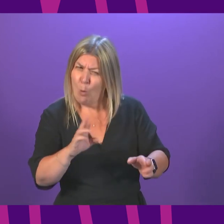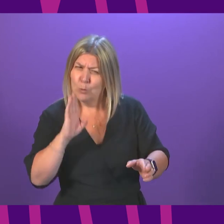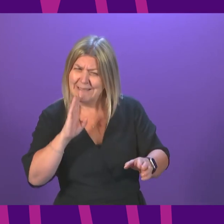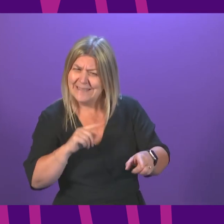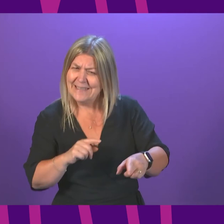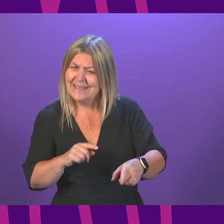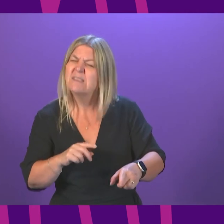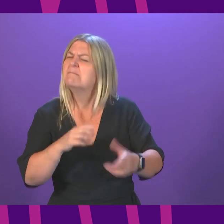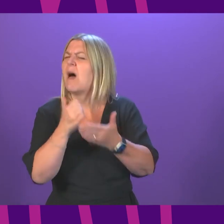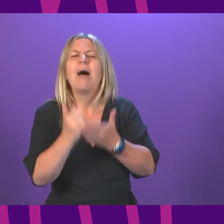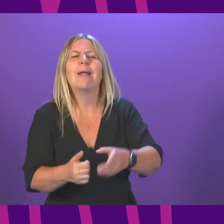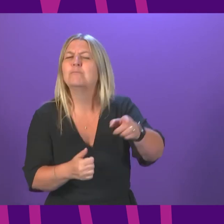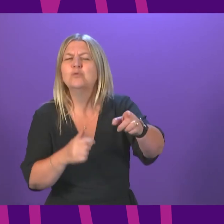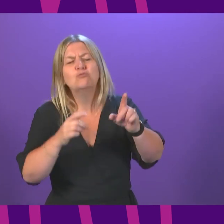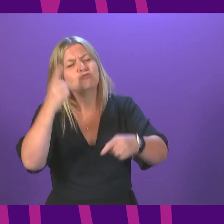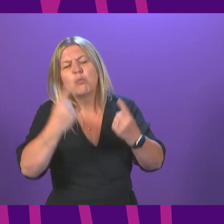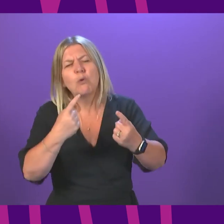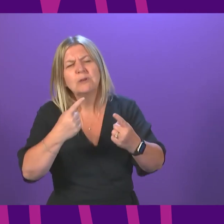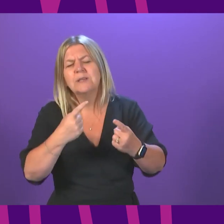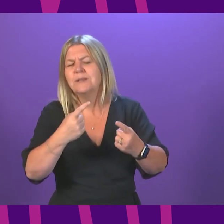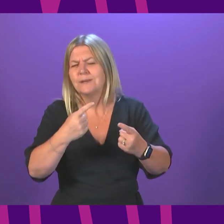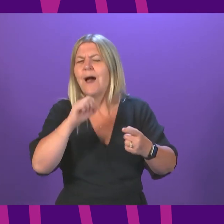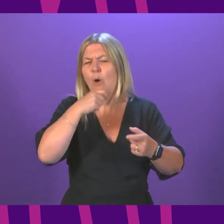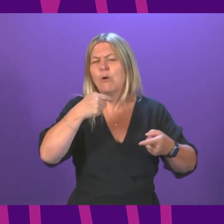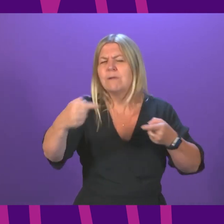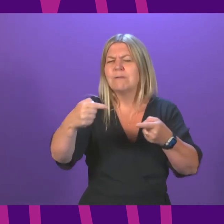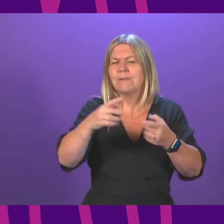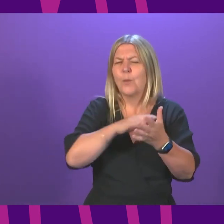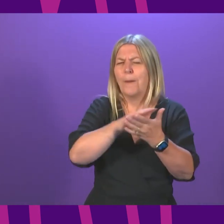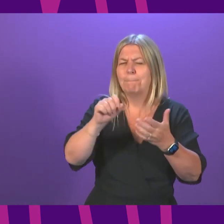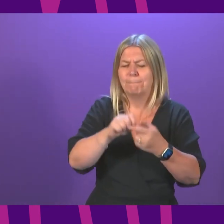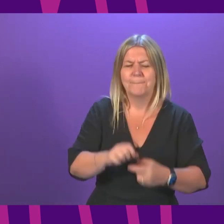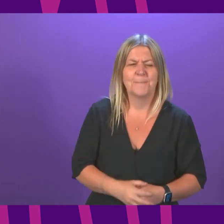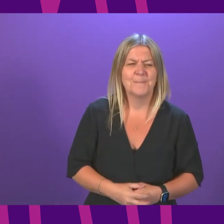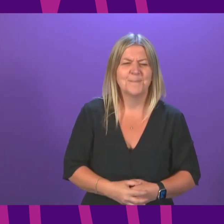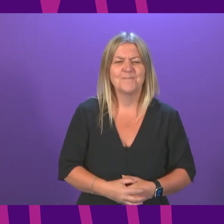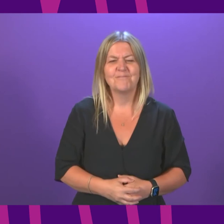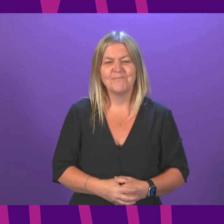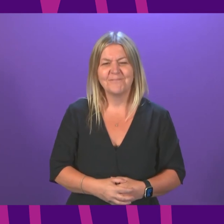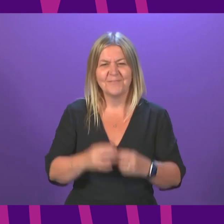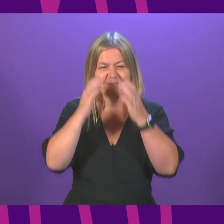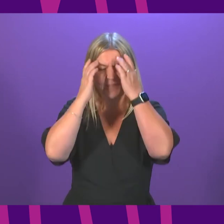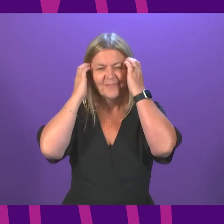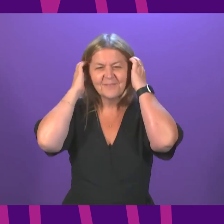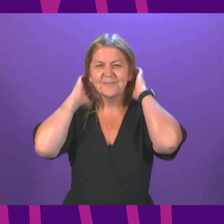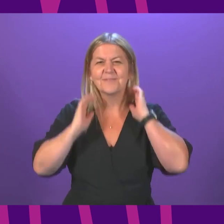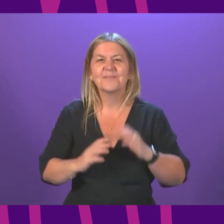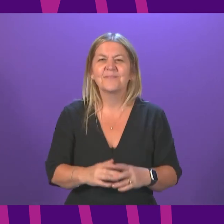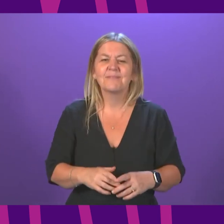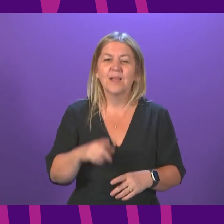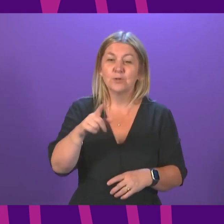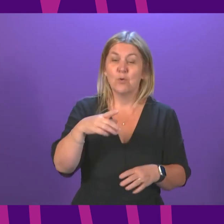much more time deliberating this and, indeed, expanding the scope of what I am sure will